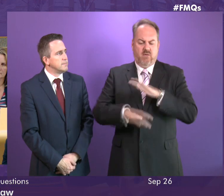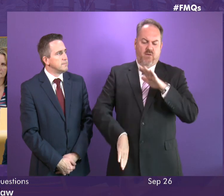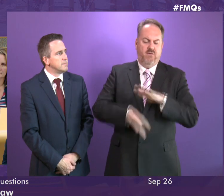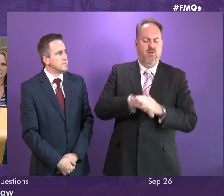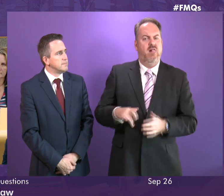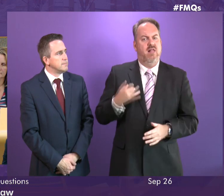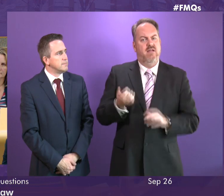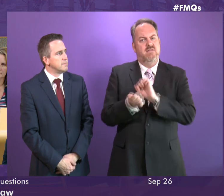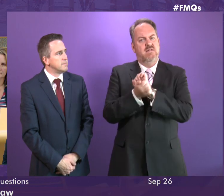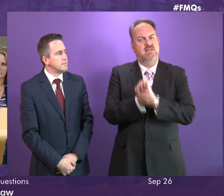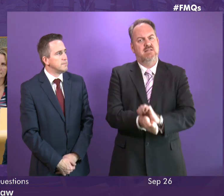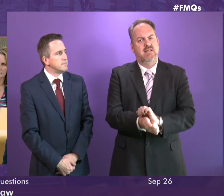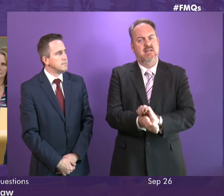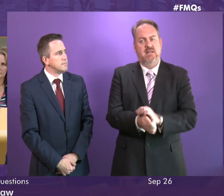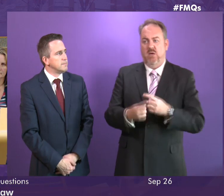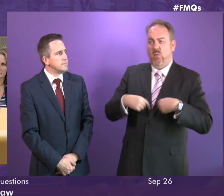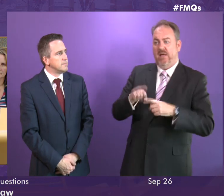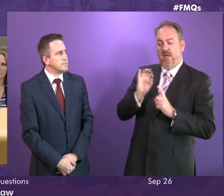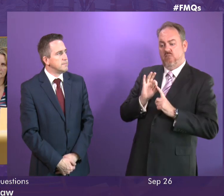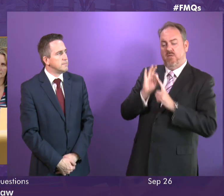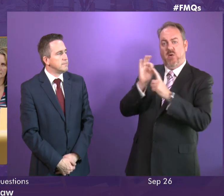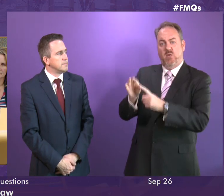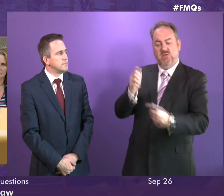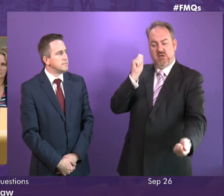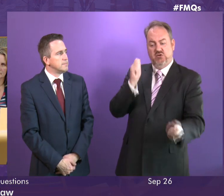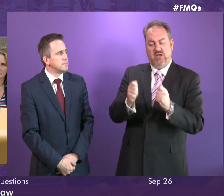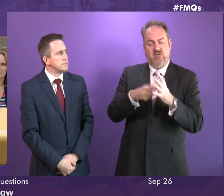My colleague Liam Kerr proposed a change in the law, such that “life” would, indeed,